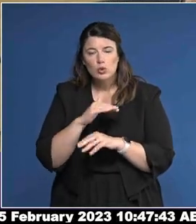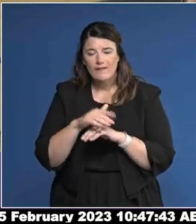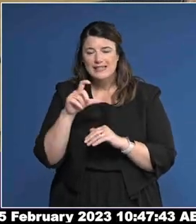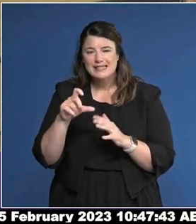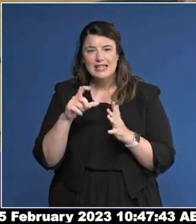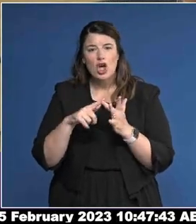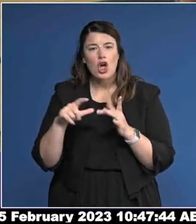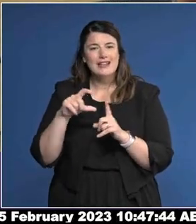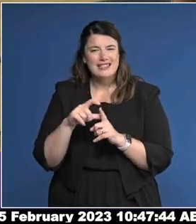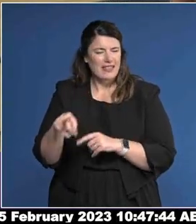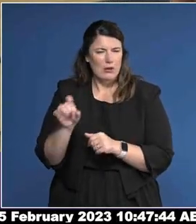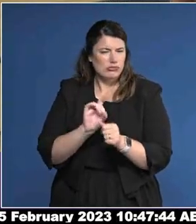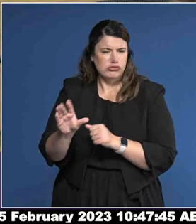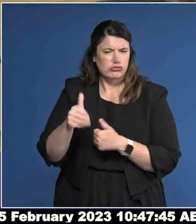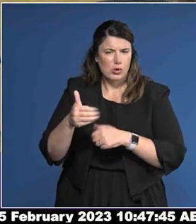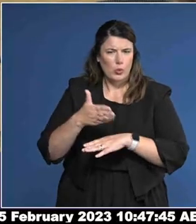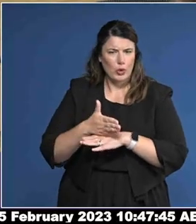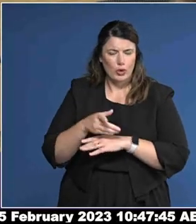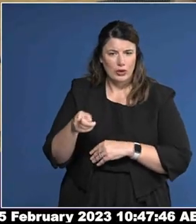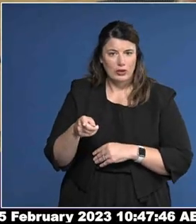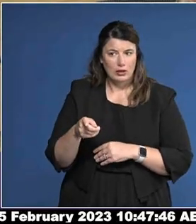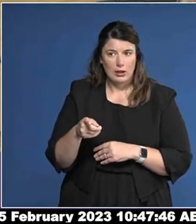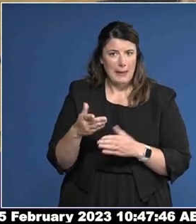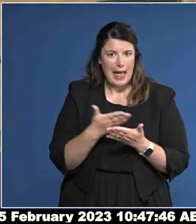But what would it take and how long would it take to change what you do?